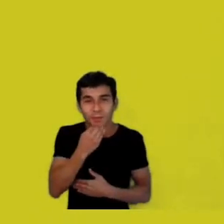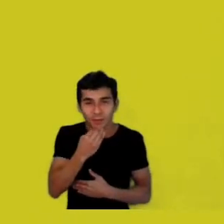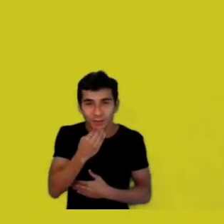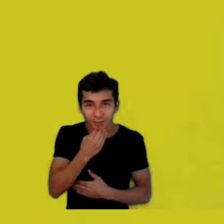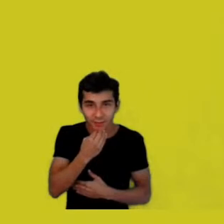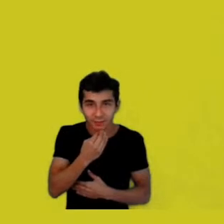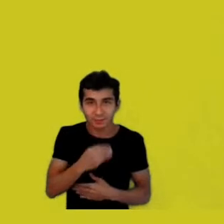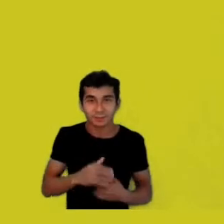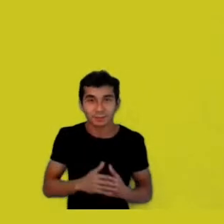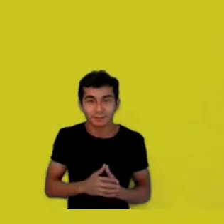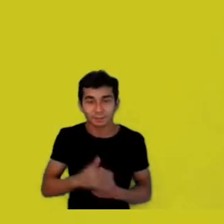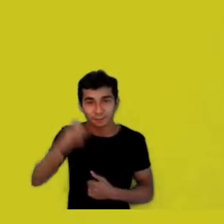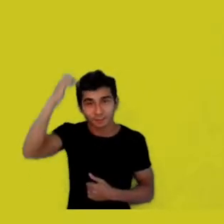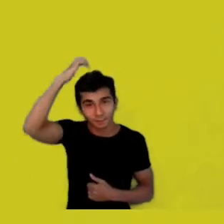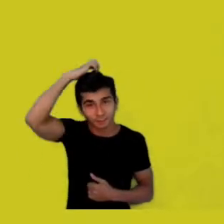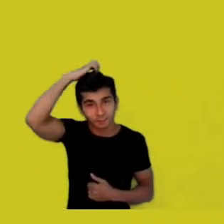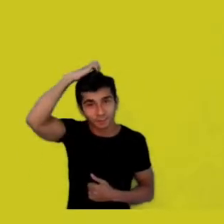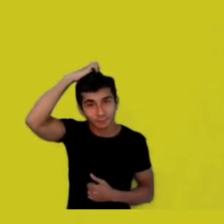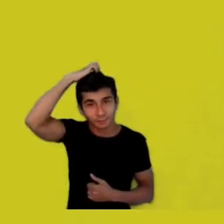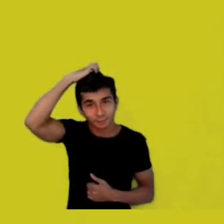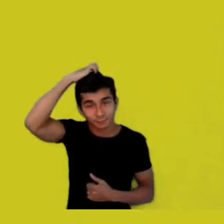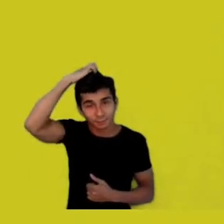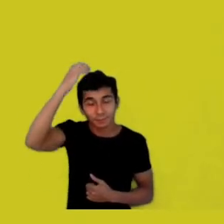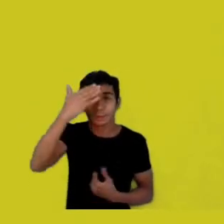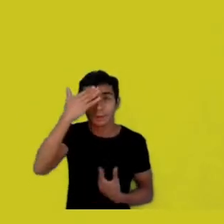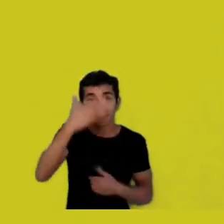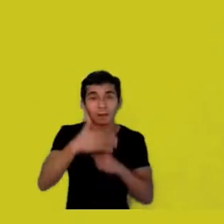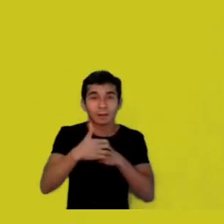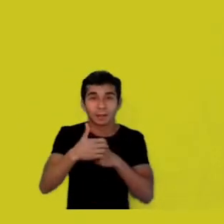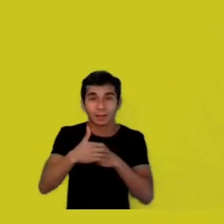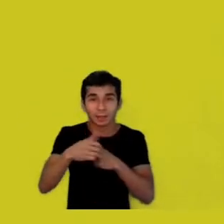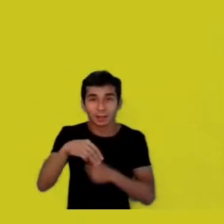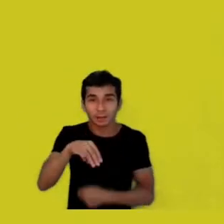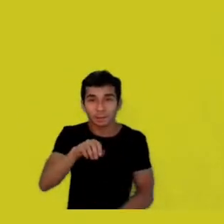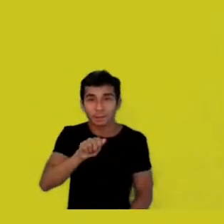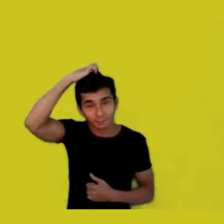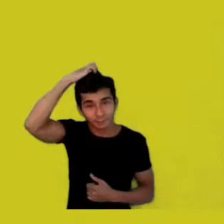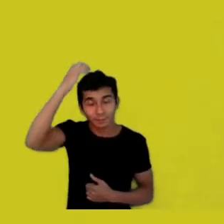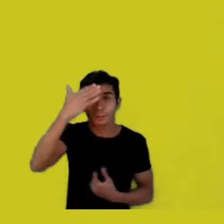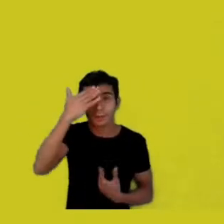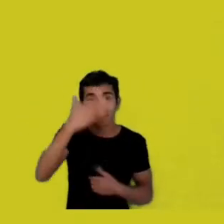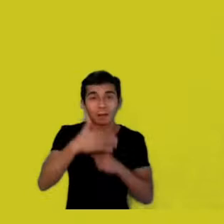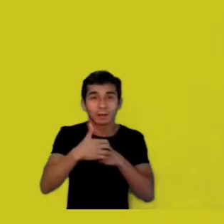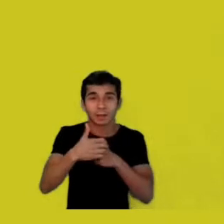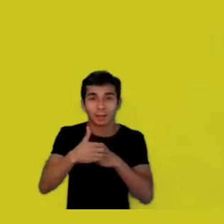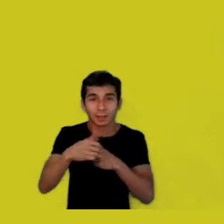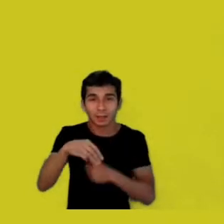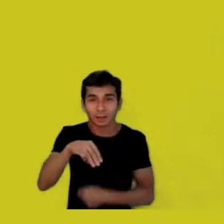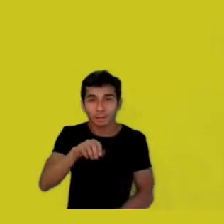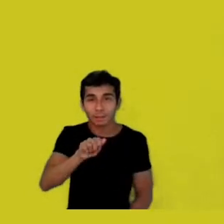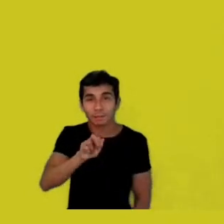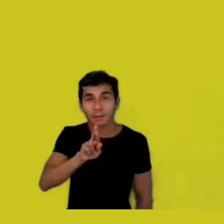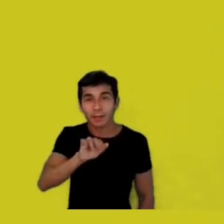again, to dear Maria Thaís, to Sérgio,